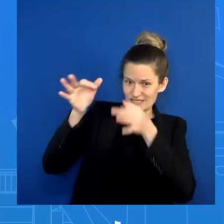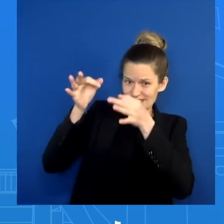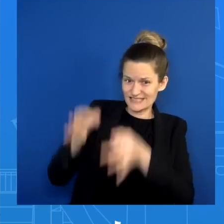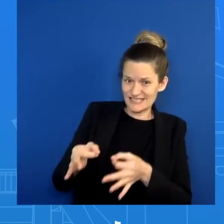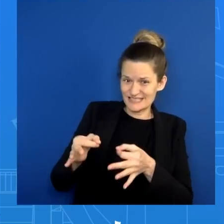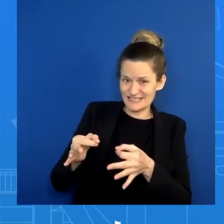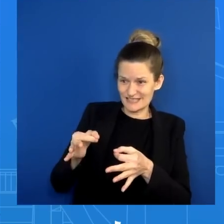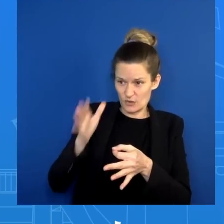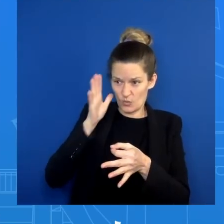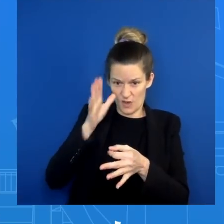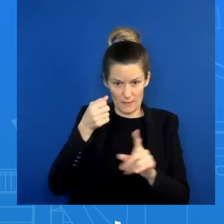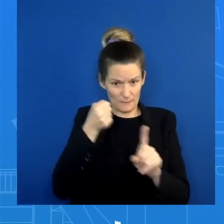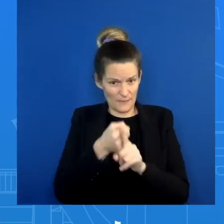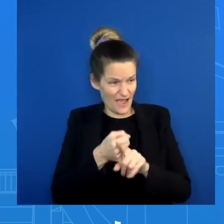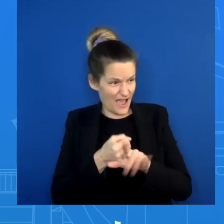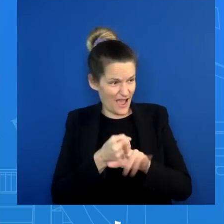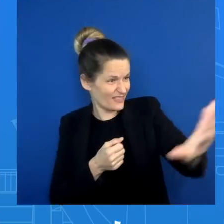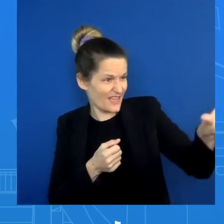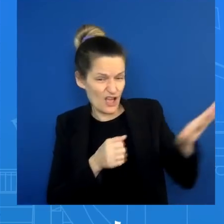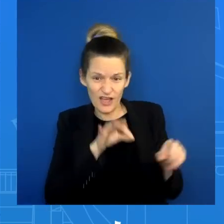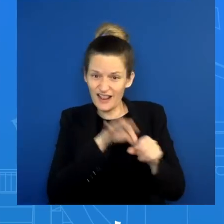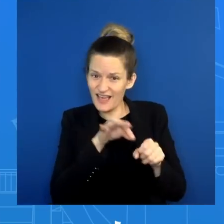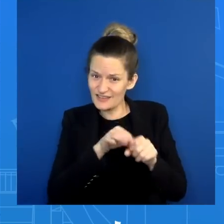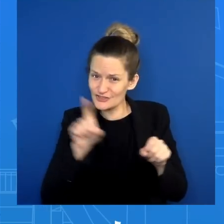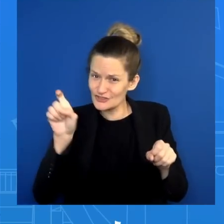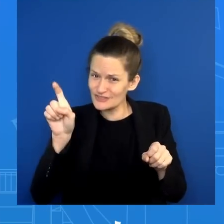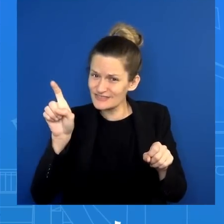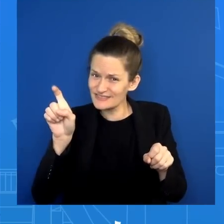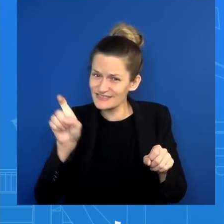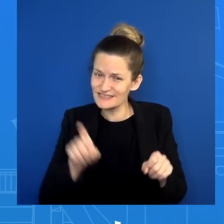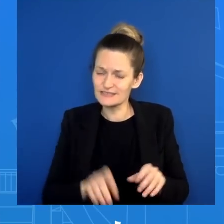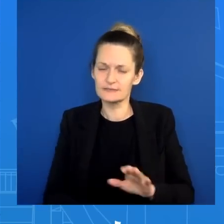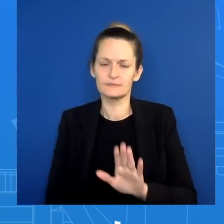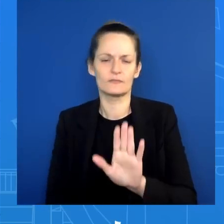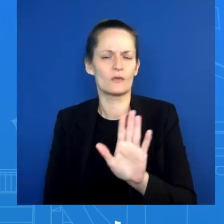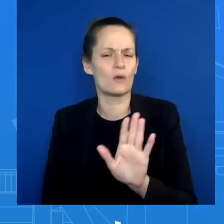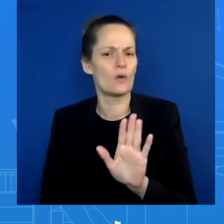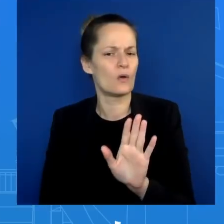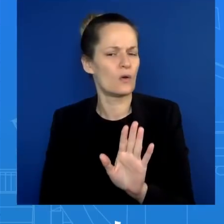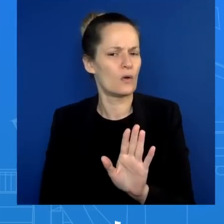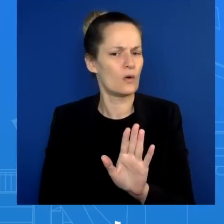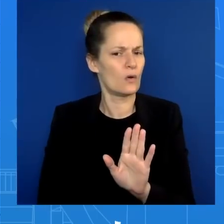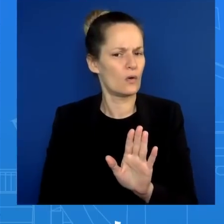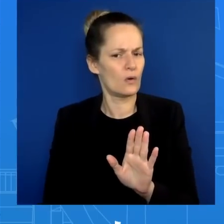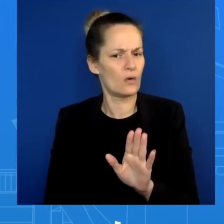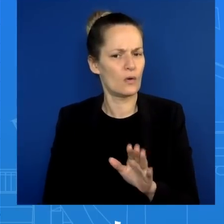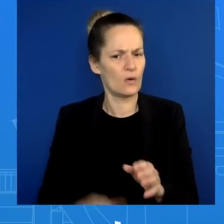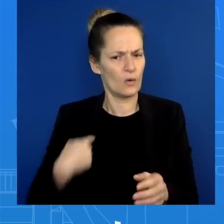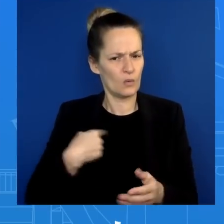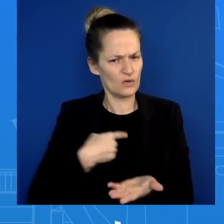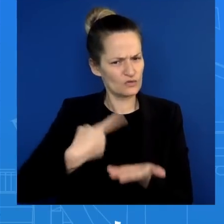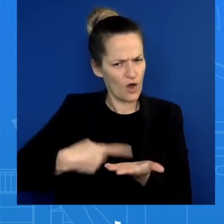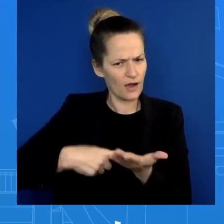So if you look at the targeted student loan forgiveness that the announcement that you heard from the Department of Education and the president,